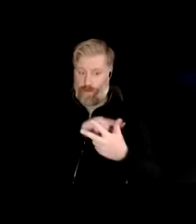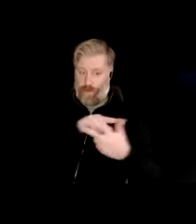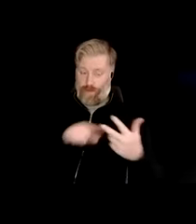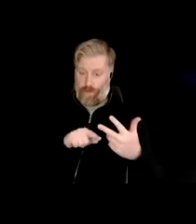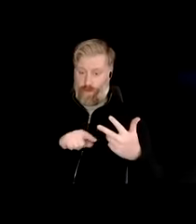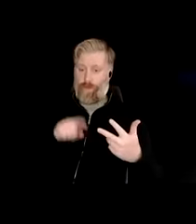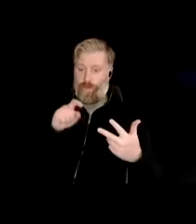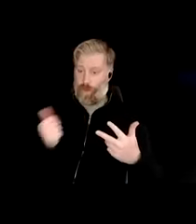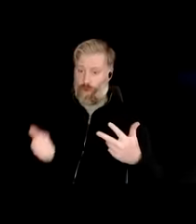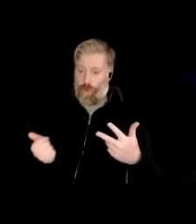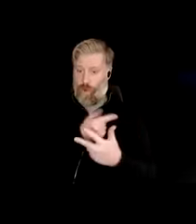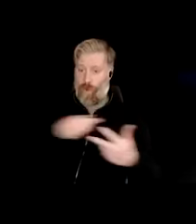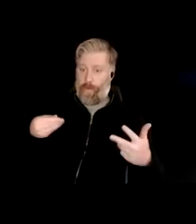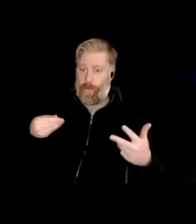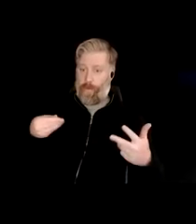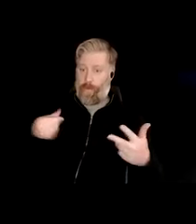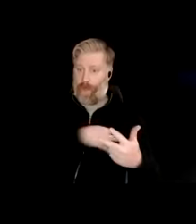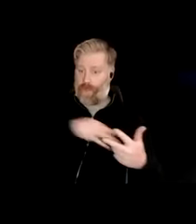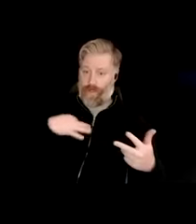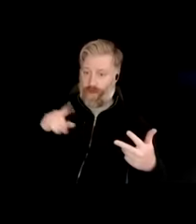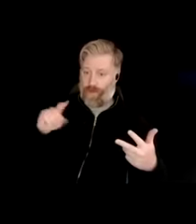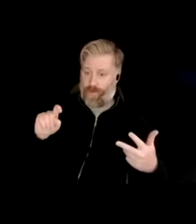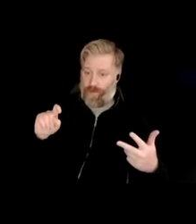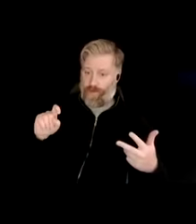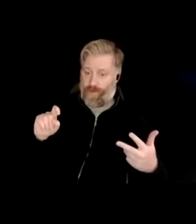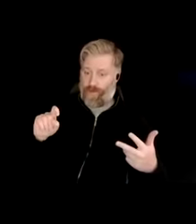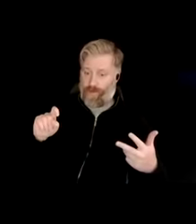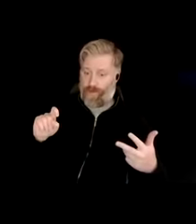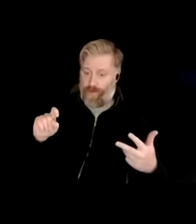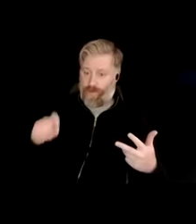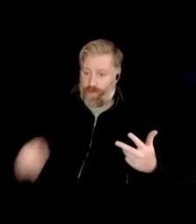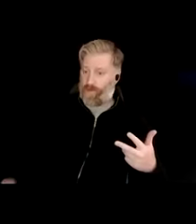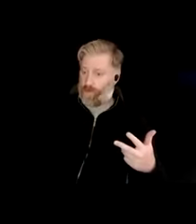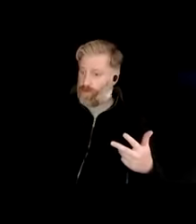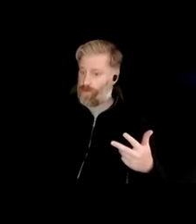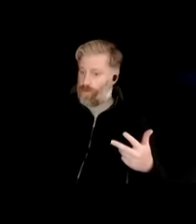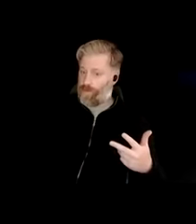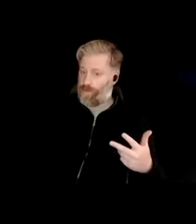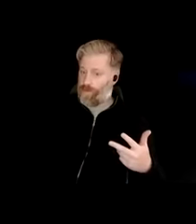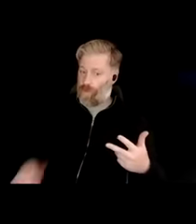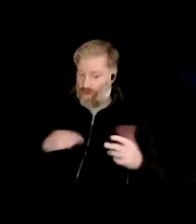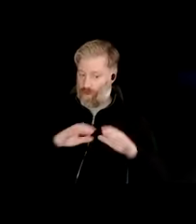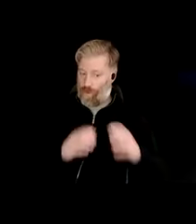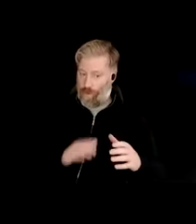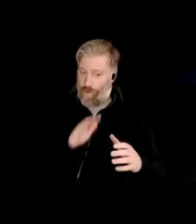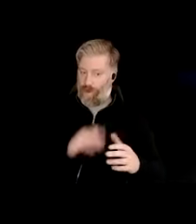need to all be paid staff? So do the three leaders of the fiscally sponsor group need to be paid staff?